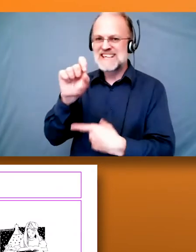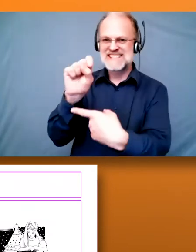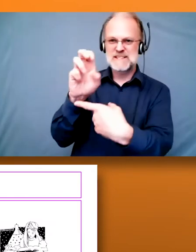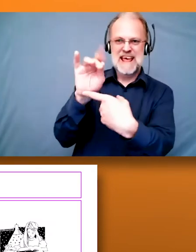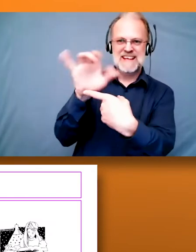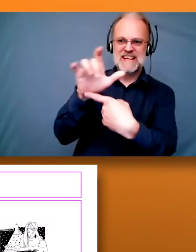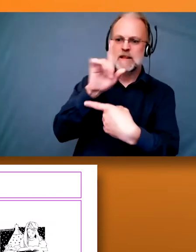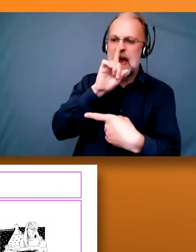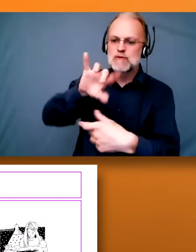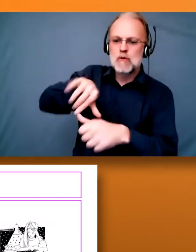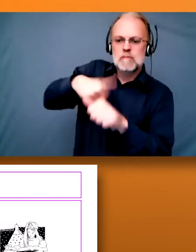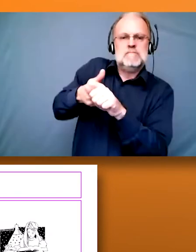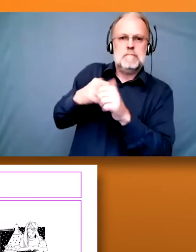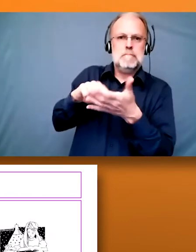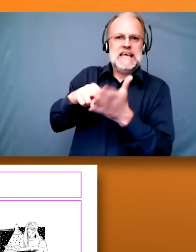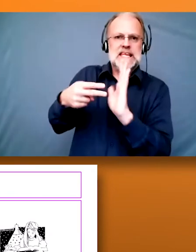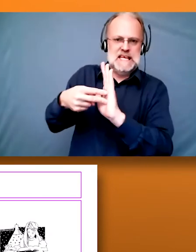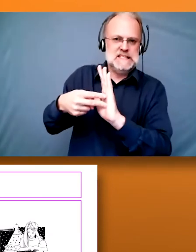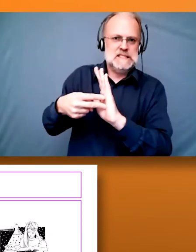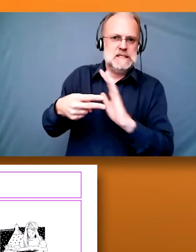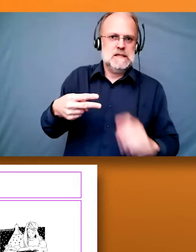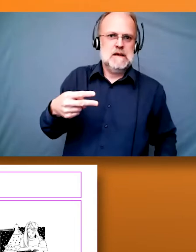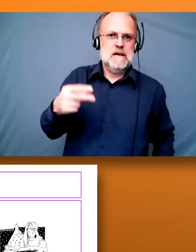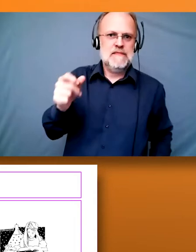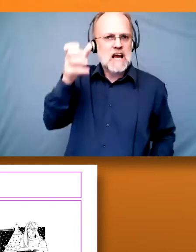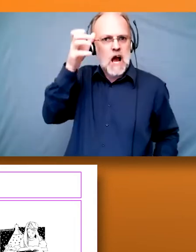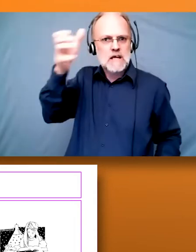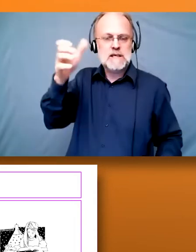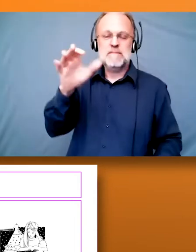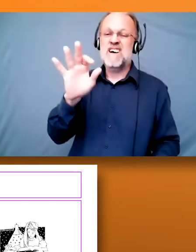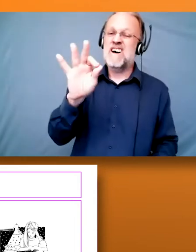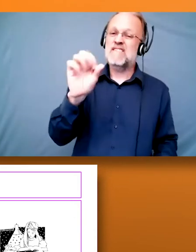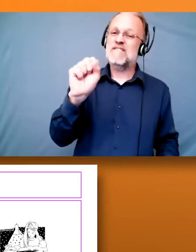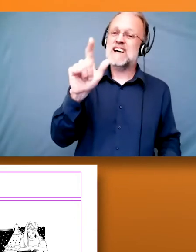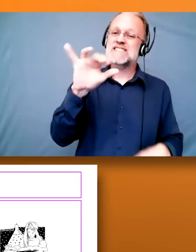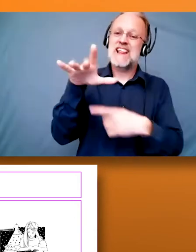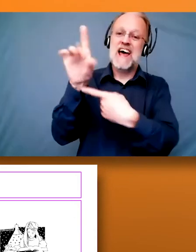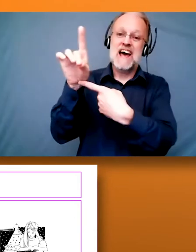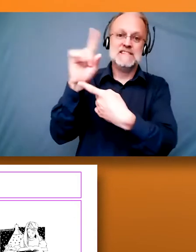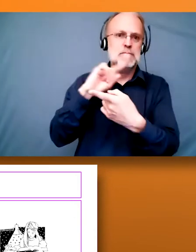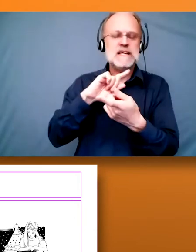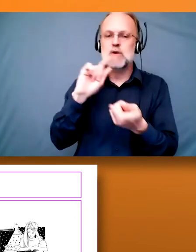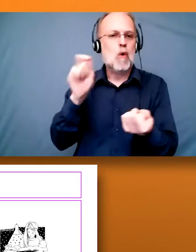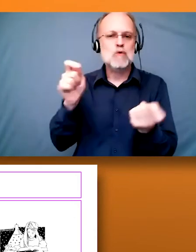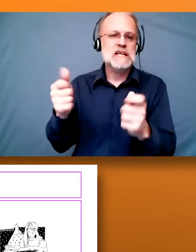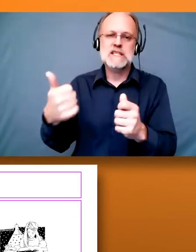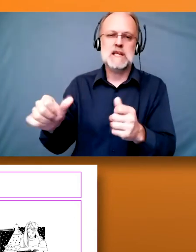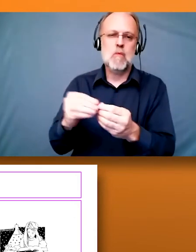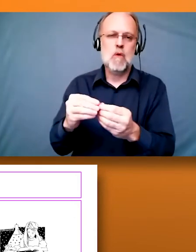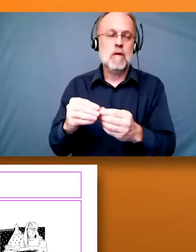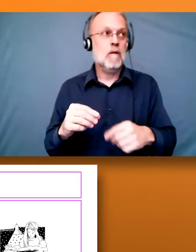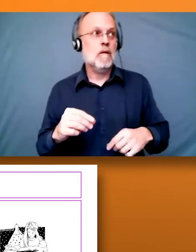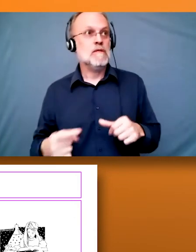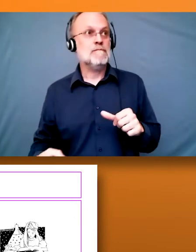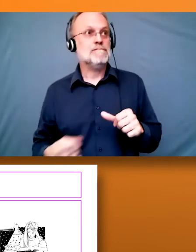we want to teach what it semantically means, because of this concept of fossilized vocabulary. So our kids, typically,